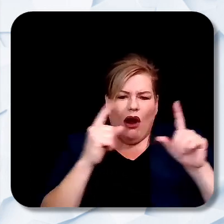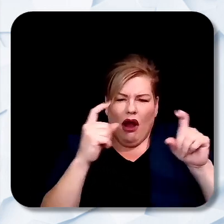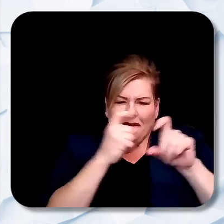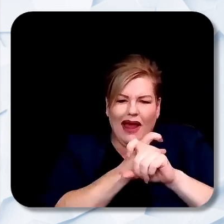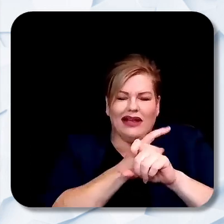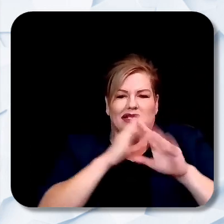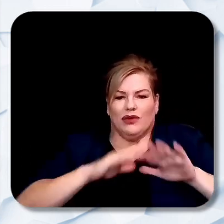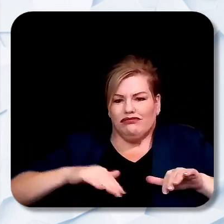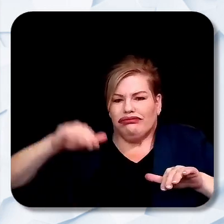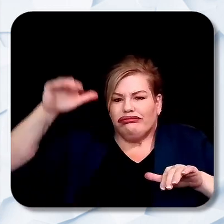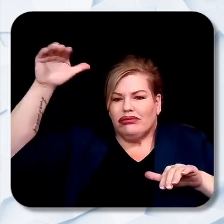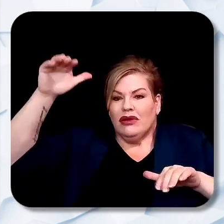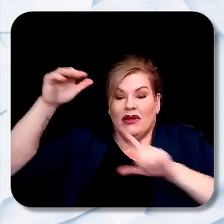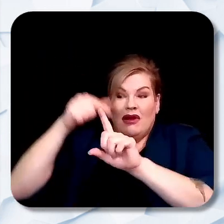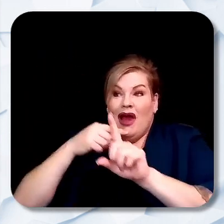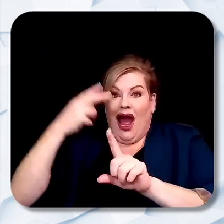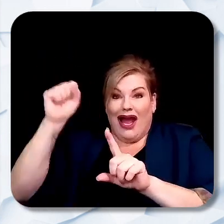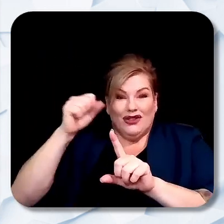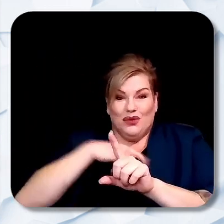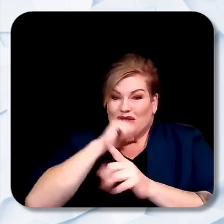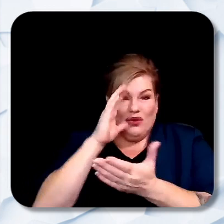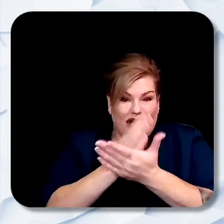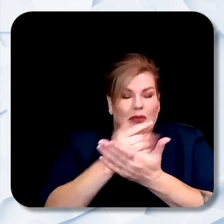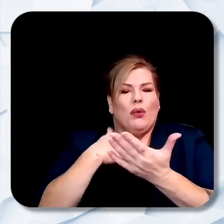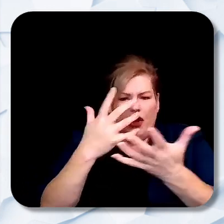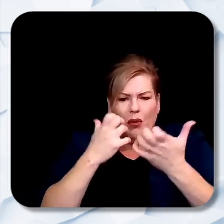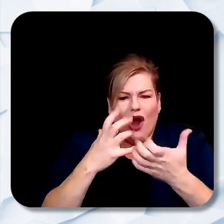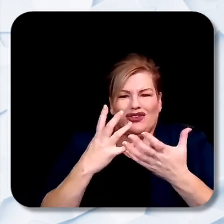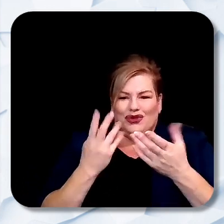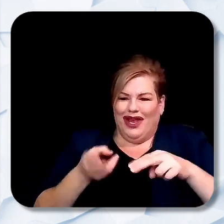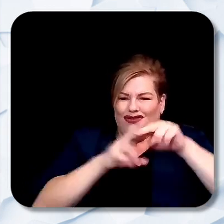but we don't stop there right. We are wanting to build their skills. So, in another example is,